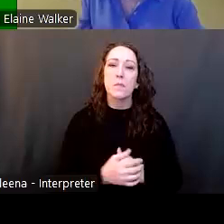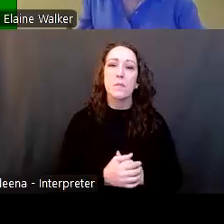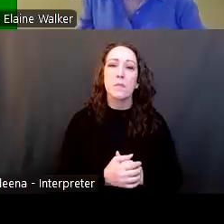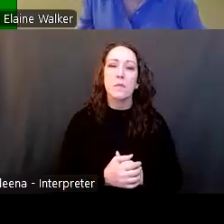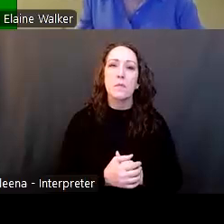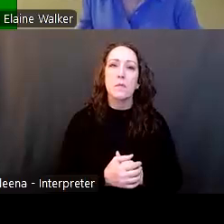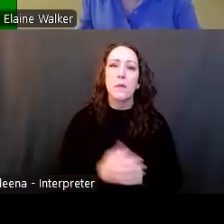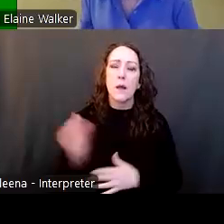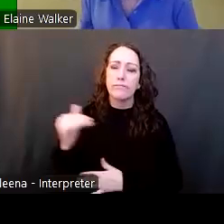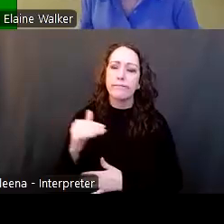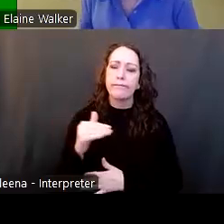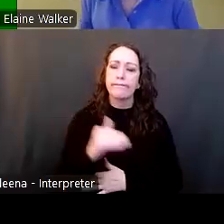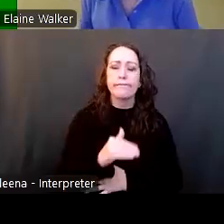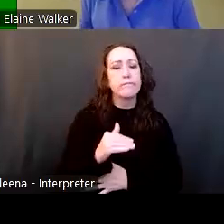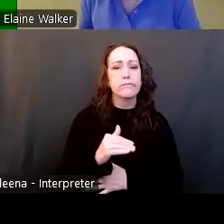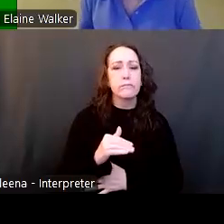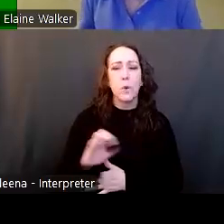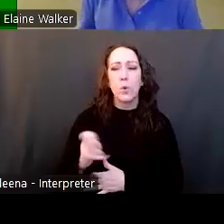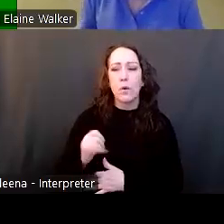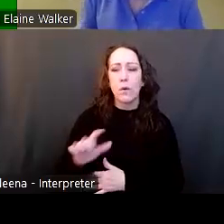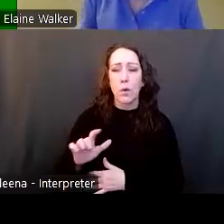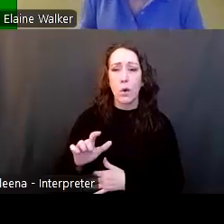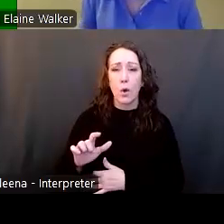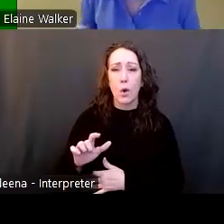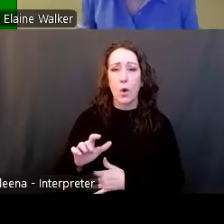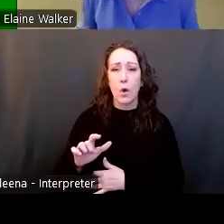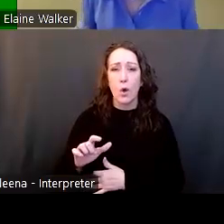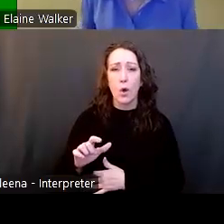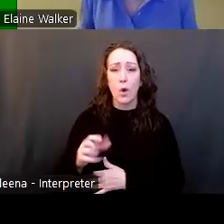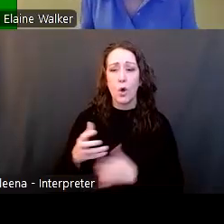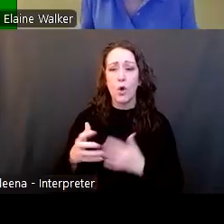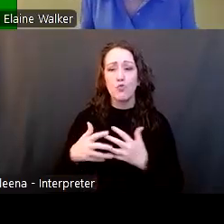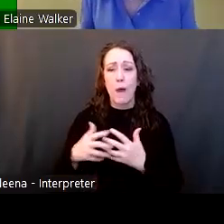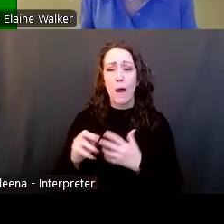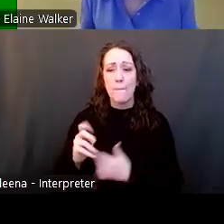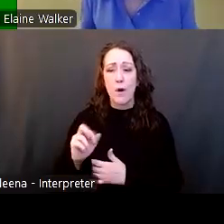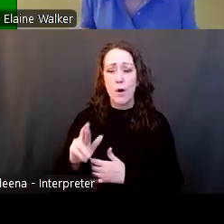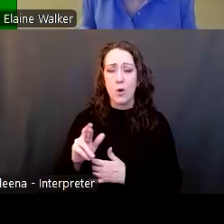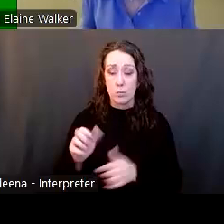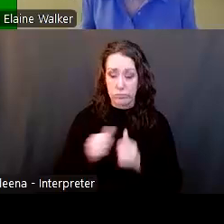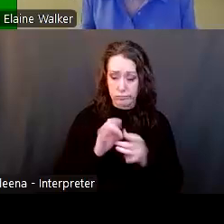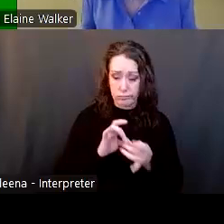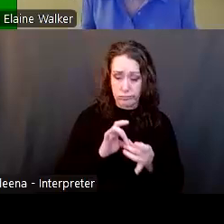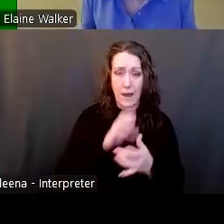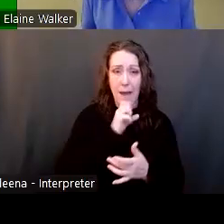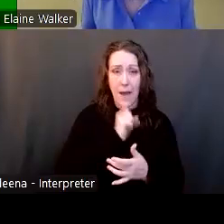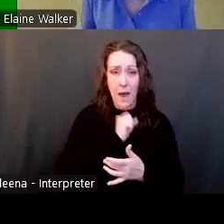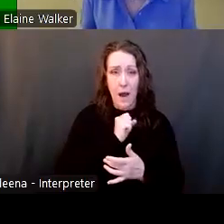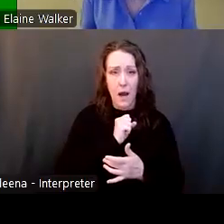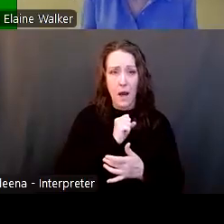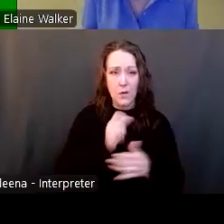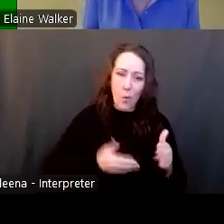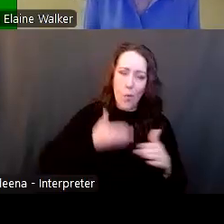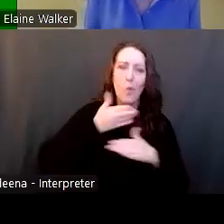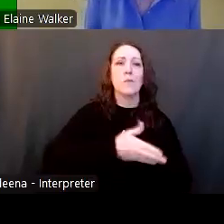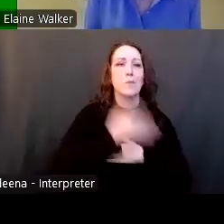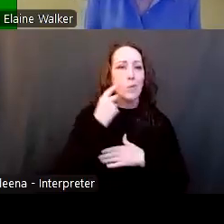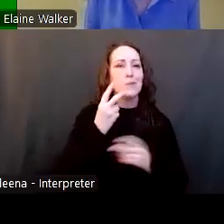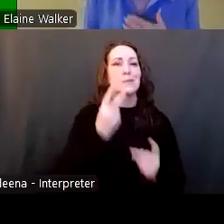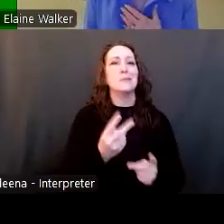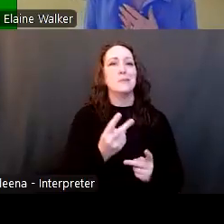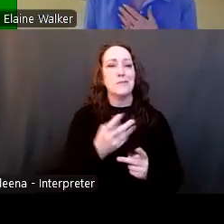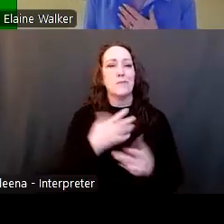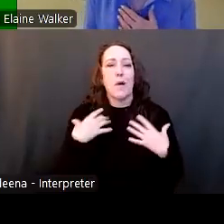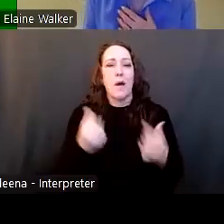in cortical grain matter with age that exceeds that observed in healthy controls so if we compare